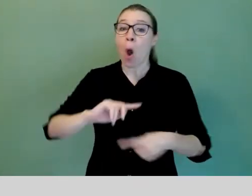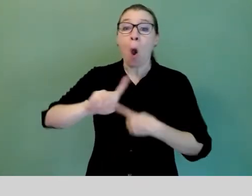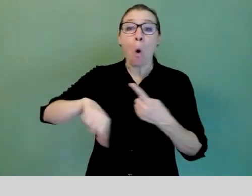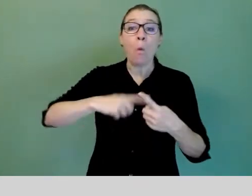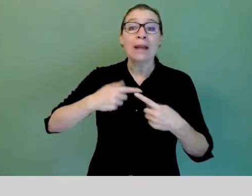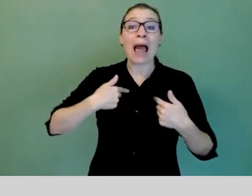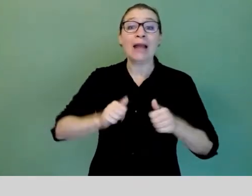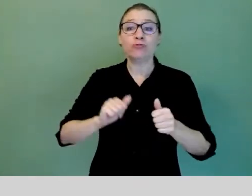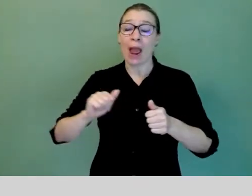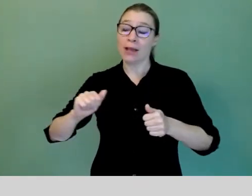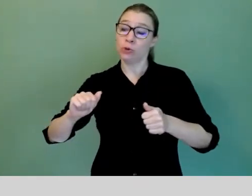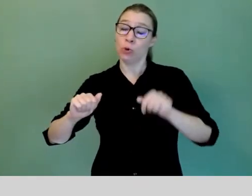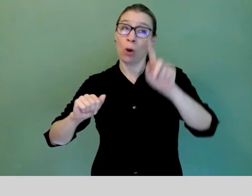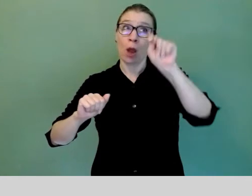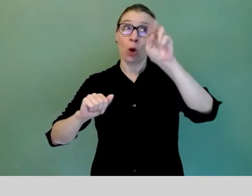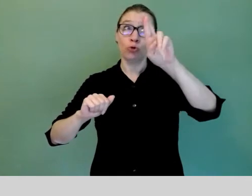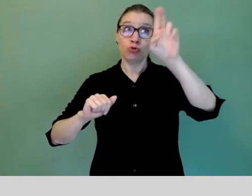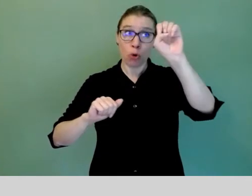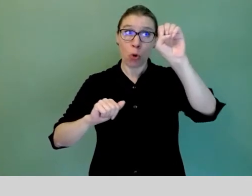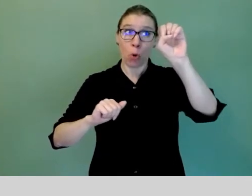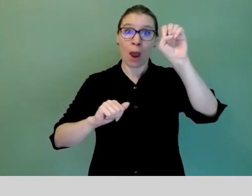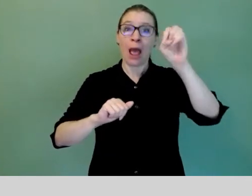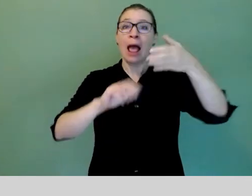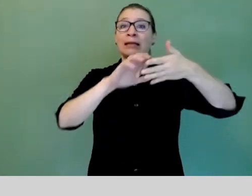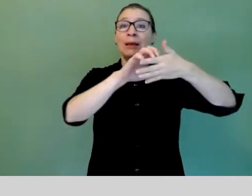the ish variable from the value True,